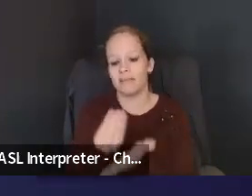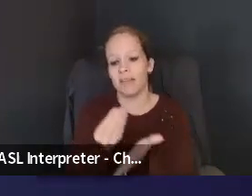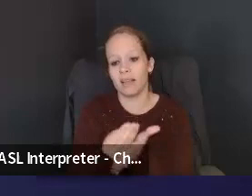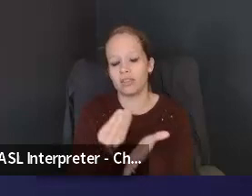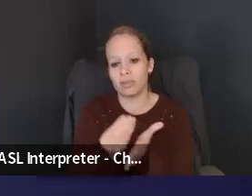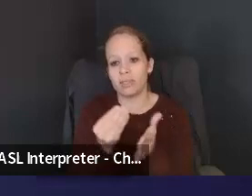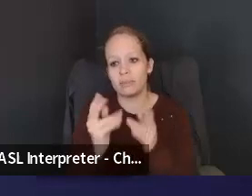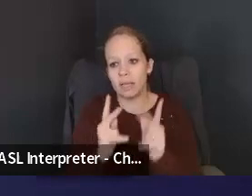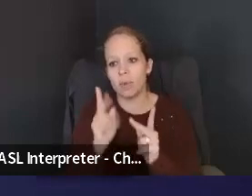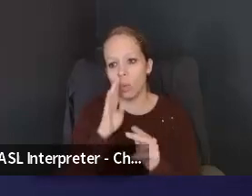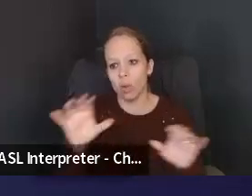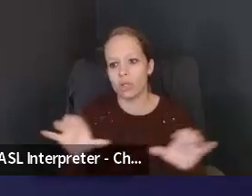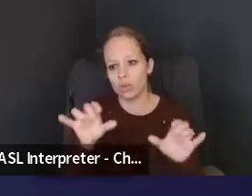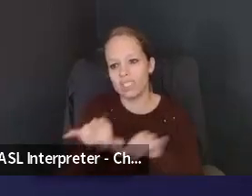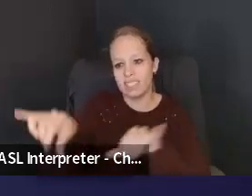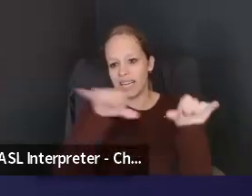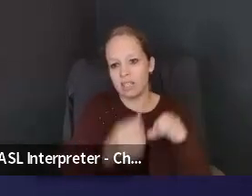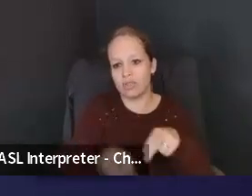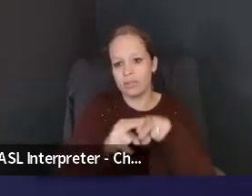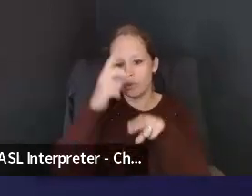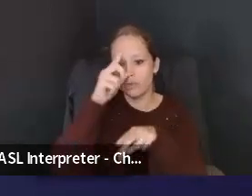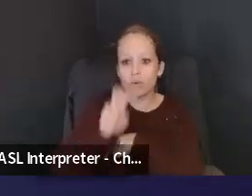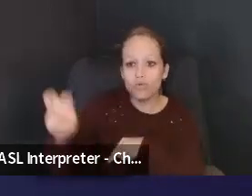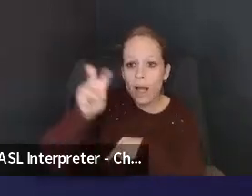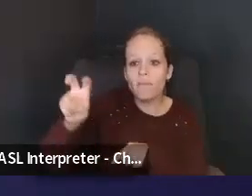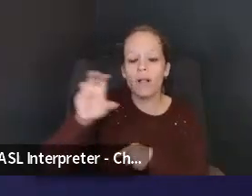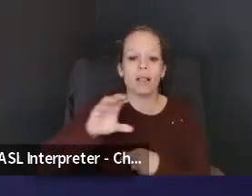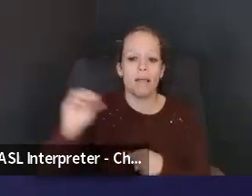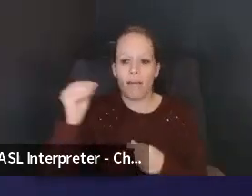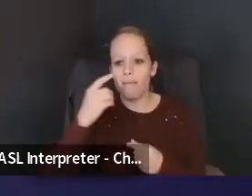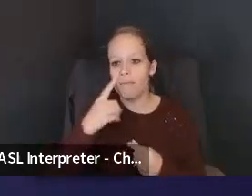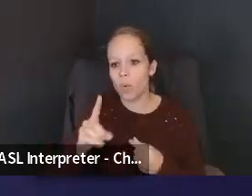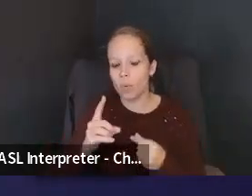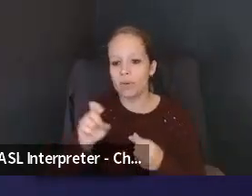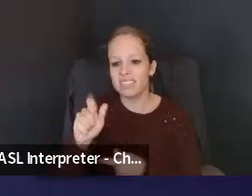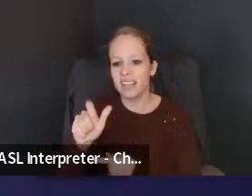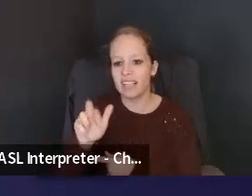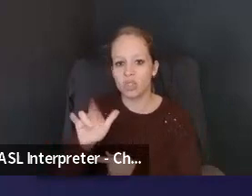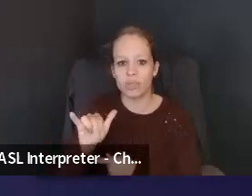increase for salaries and for travel and things that the feds usually don't have any trouble